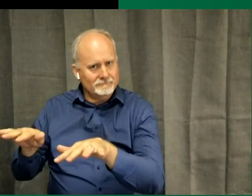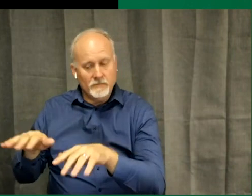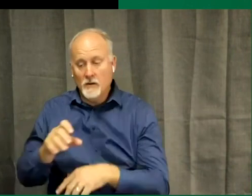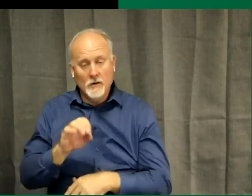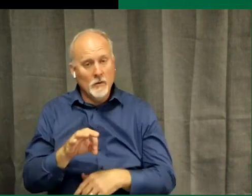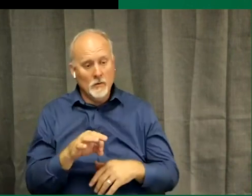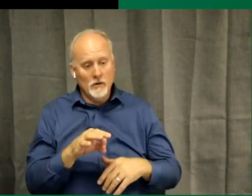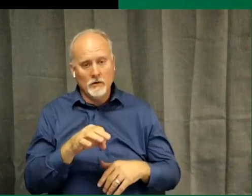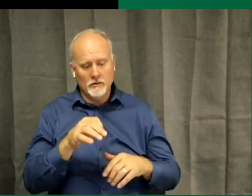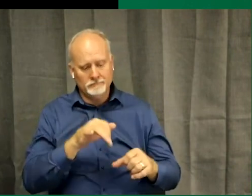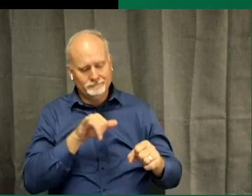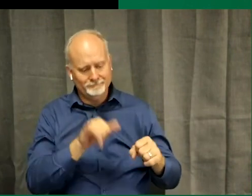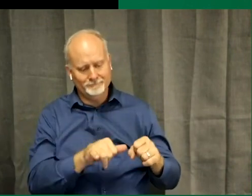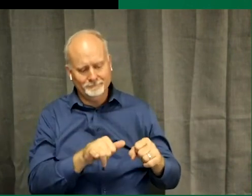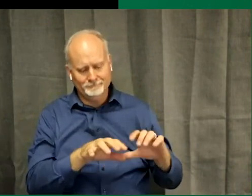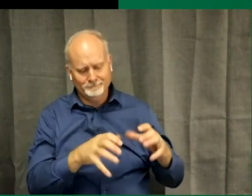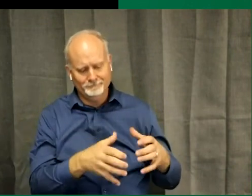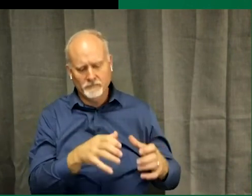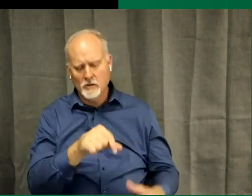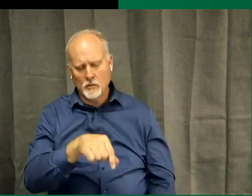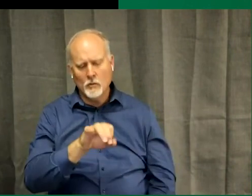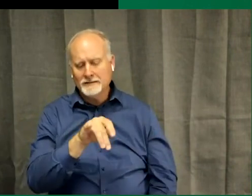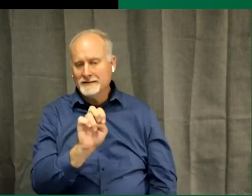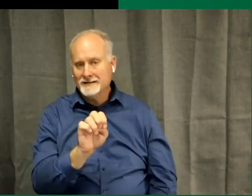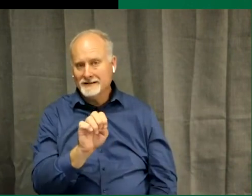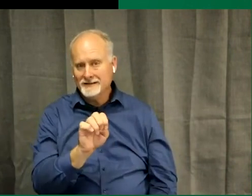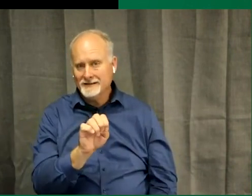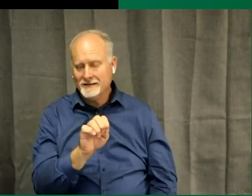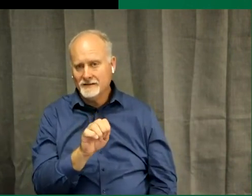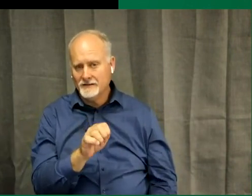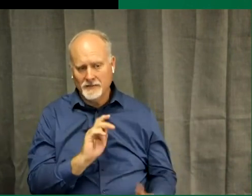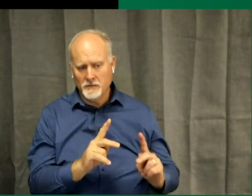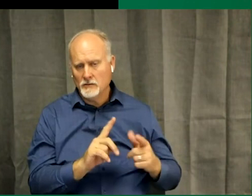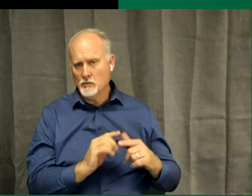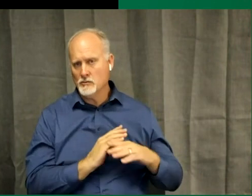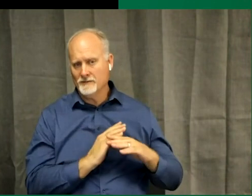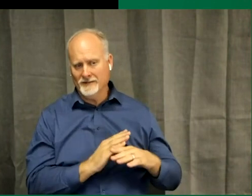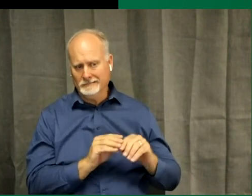people who have been exposed to a positive person that might then be able to get coveted themselves